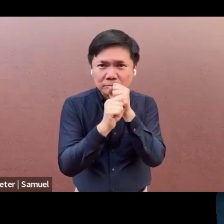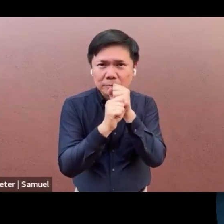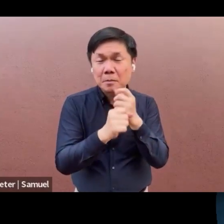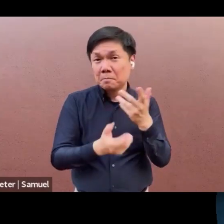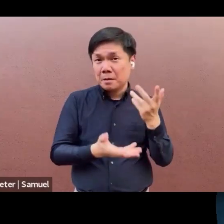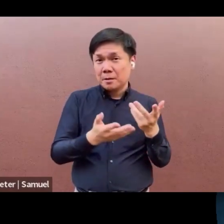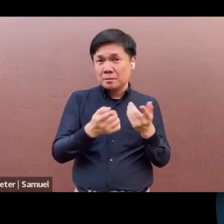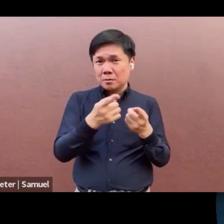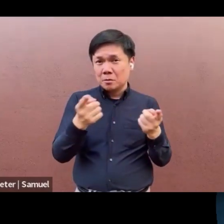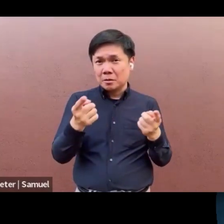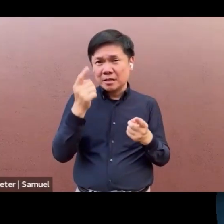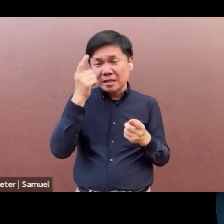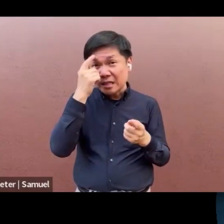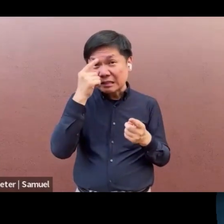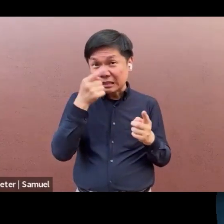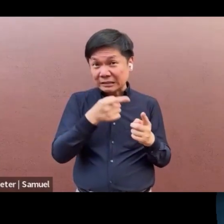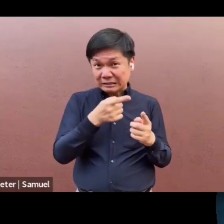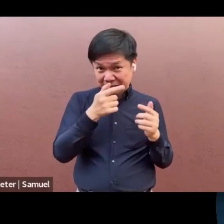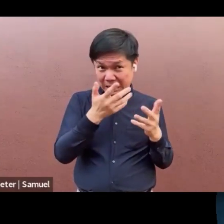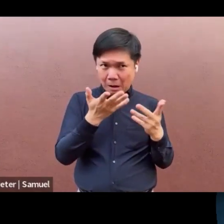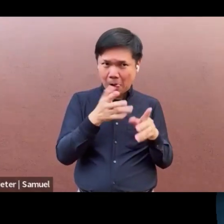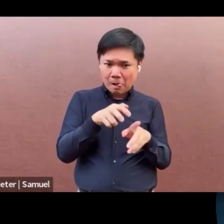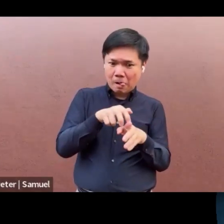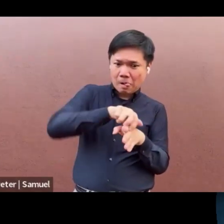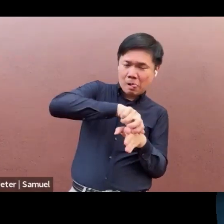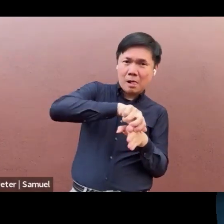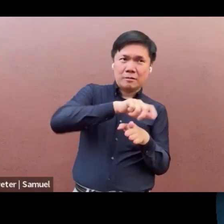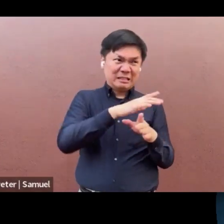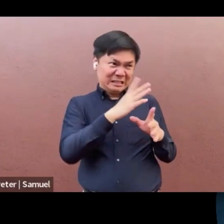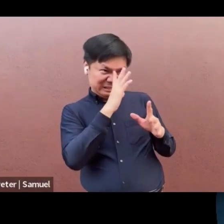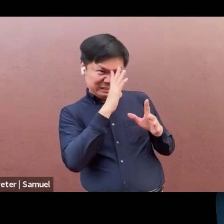trying to address a privacy concern, we sort of make the bias problem worse.